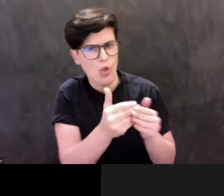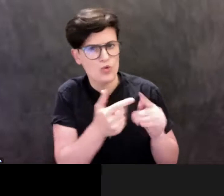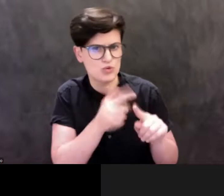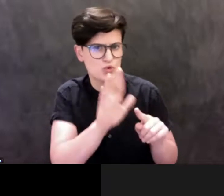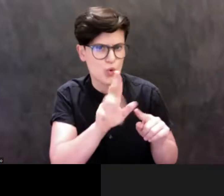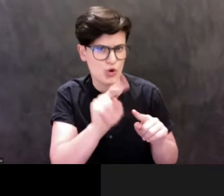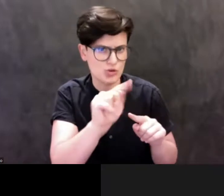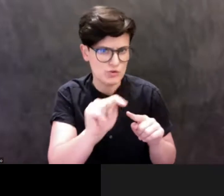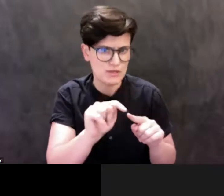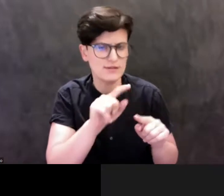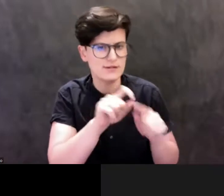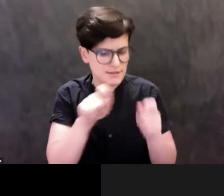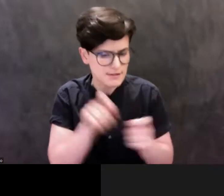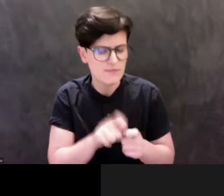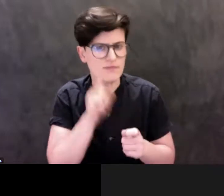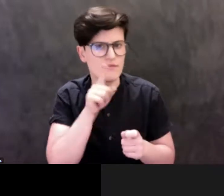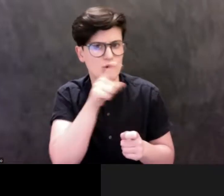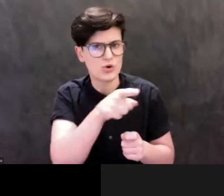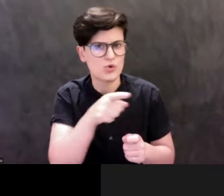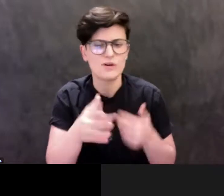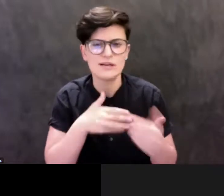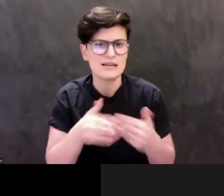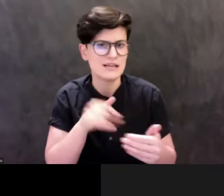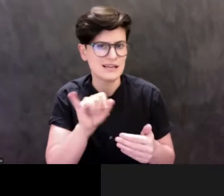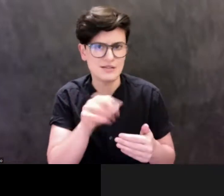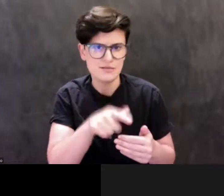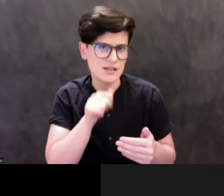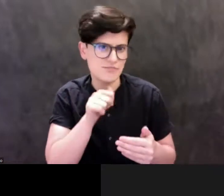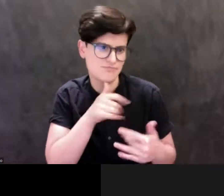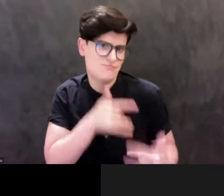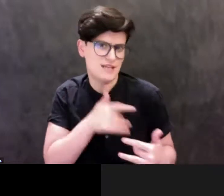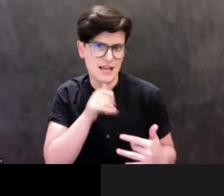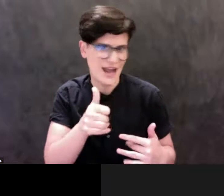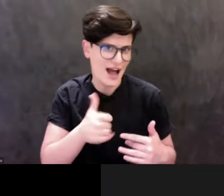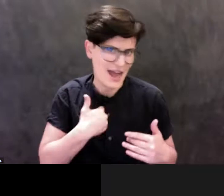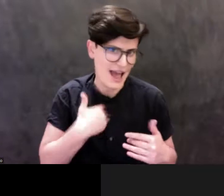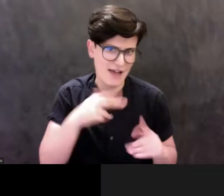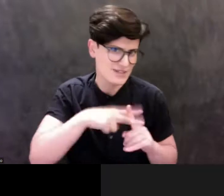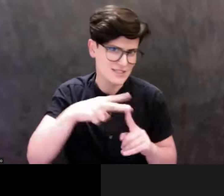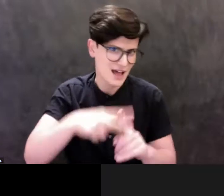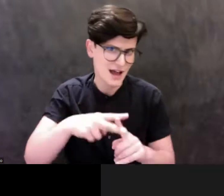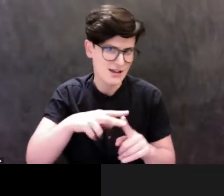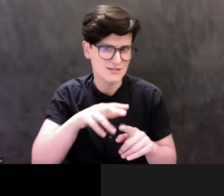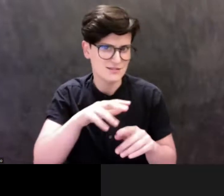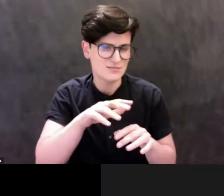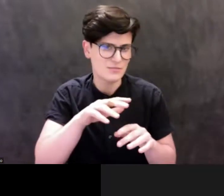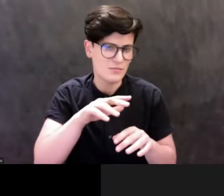just for you even if it doesn't usually have assigned parking. That's the whole point of accommodations.